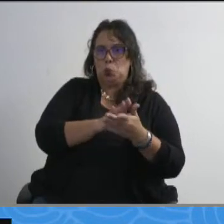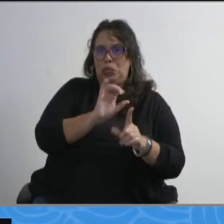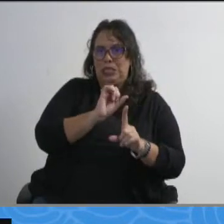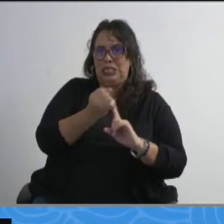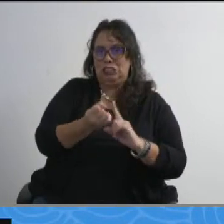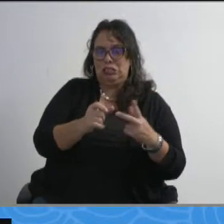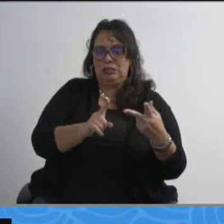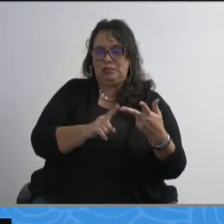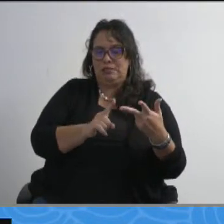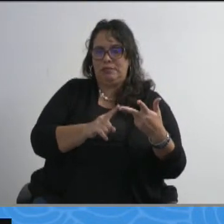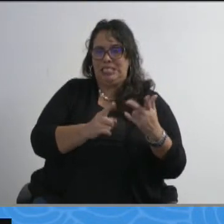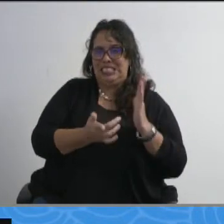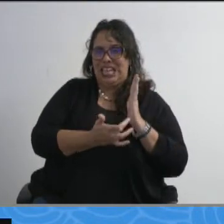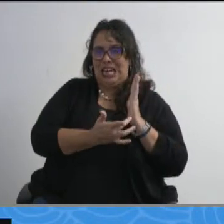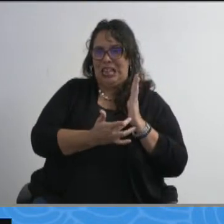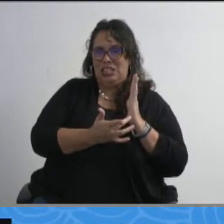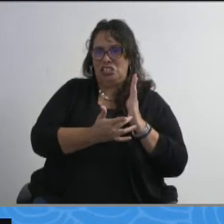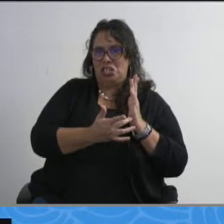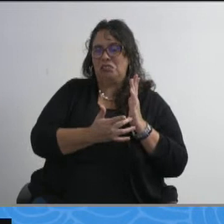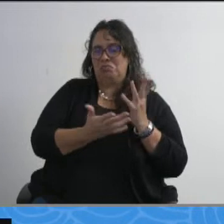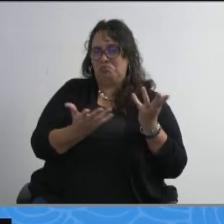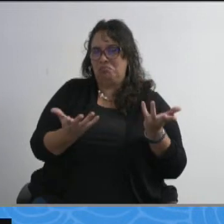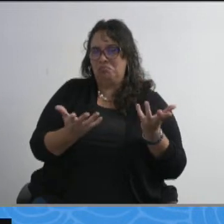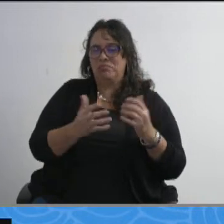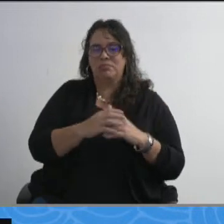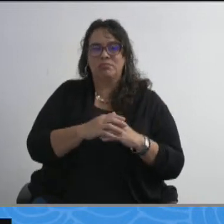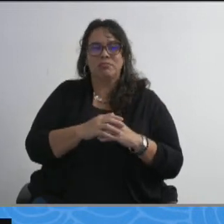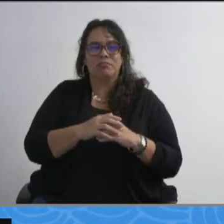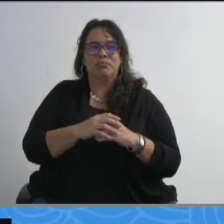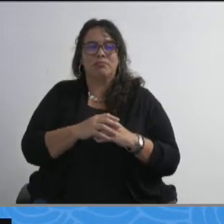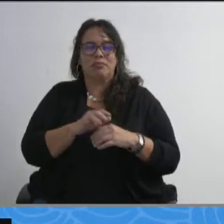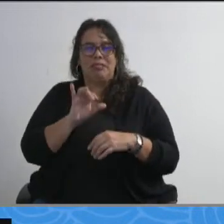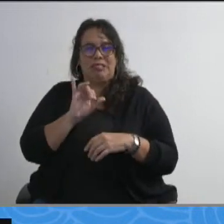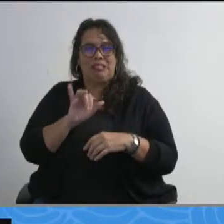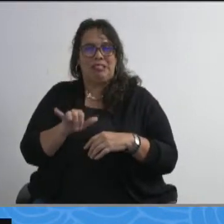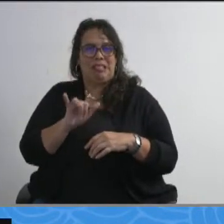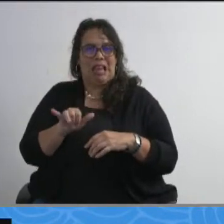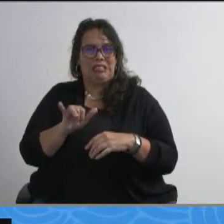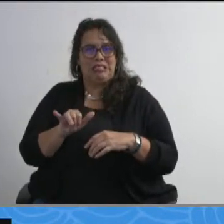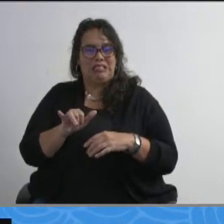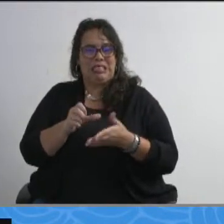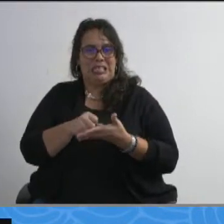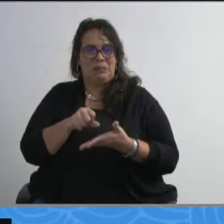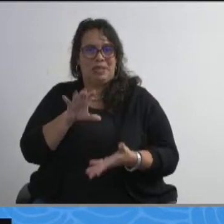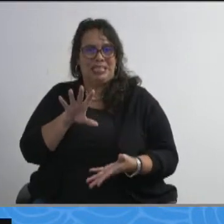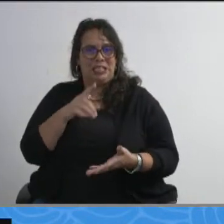Those are the three areas that are permissible expenses for Title IV.